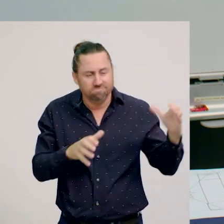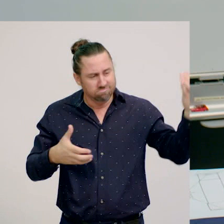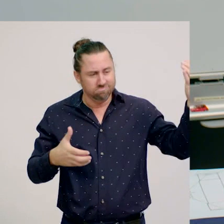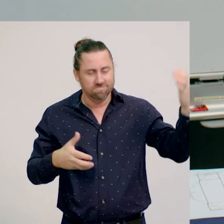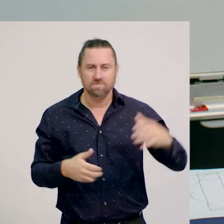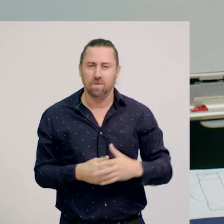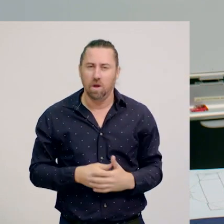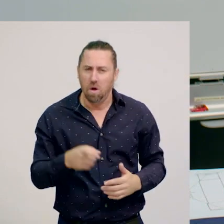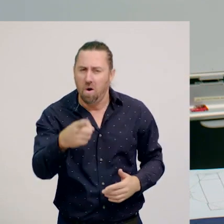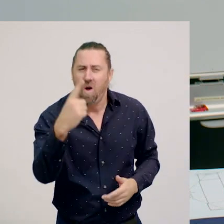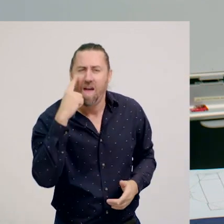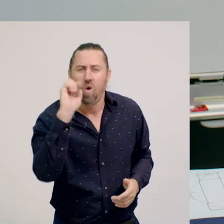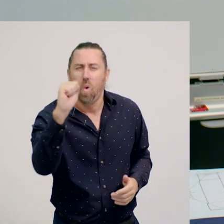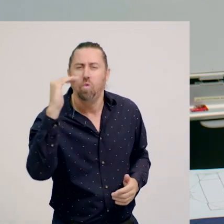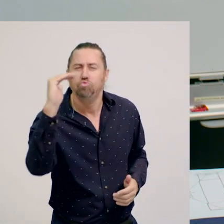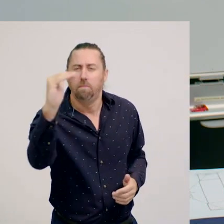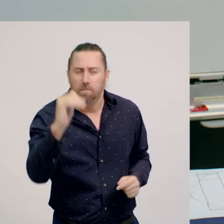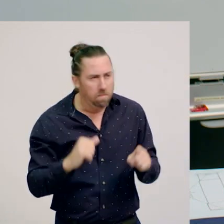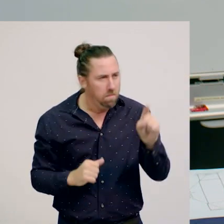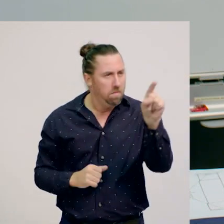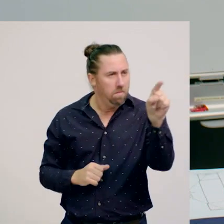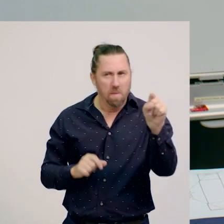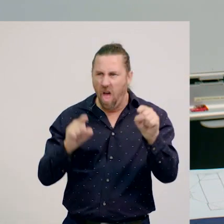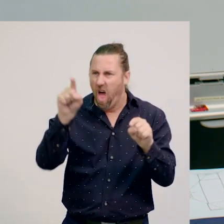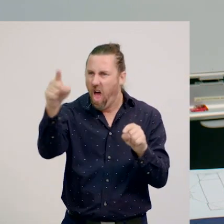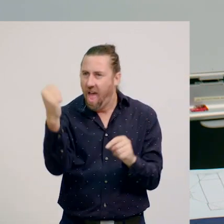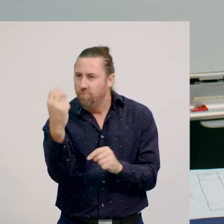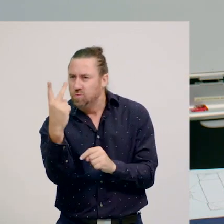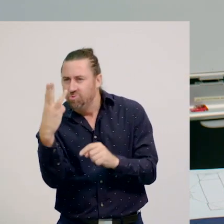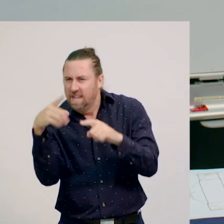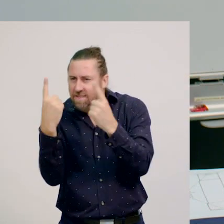Can you see some things in your room that are made of different materials?